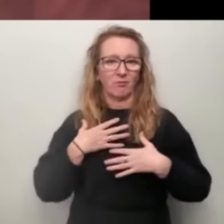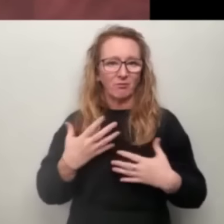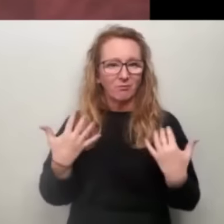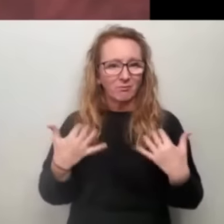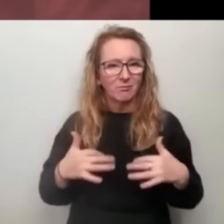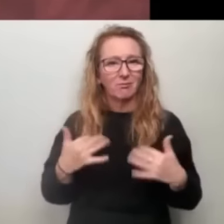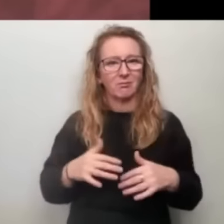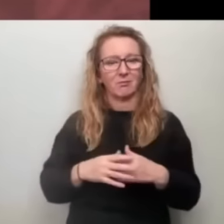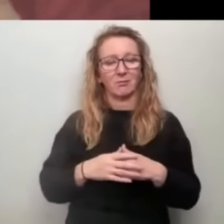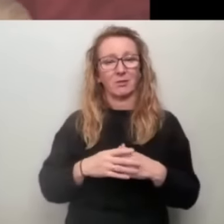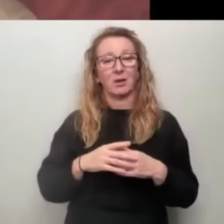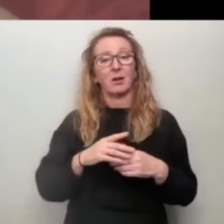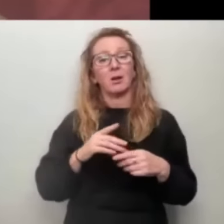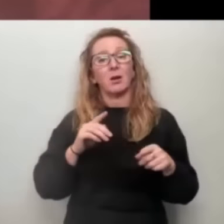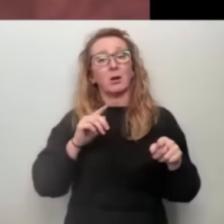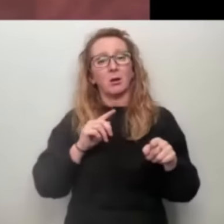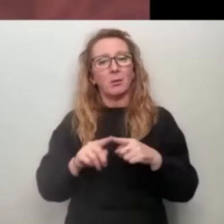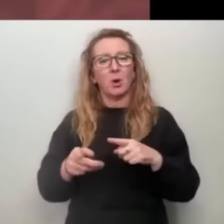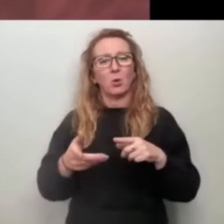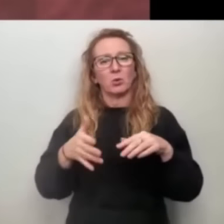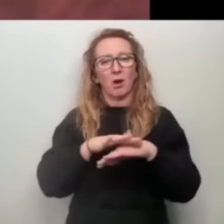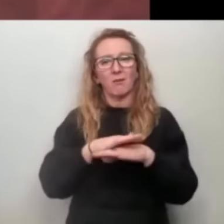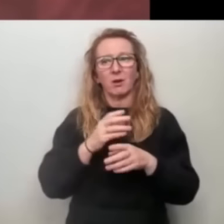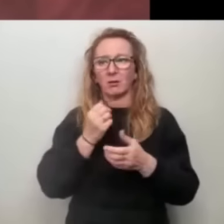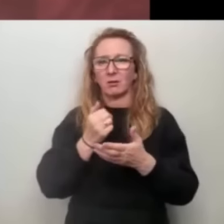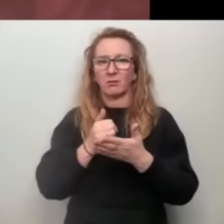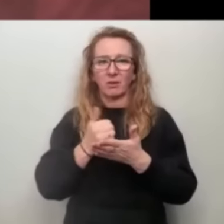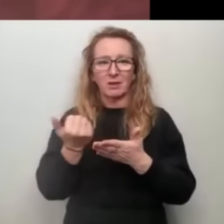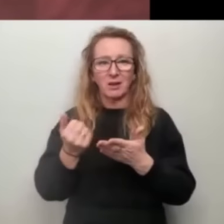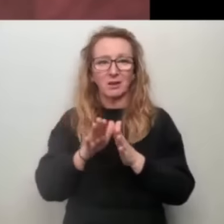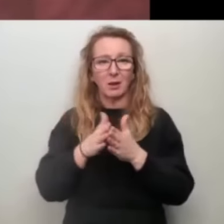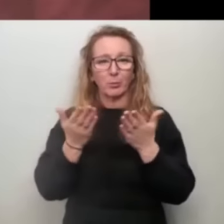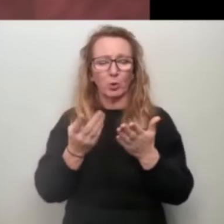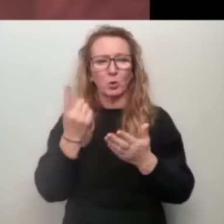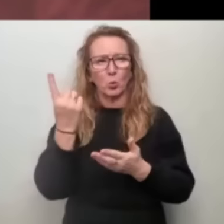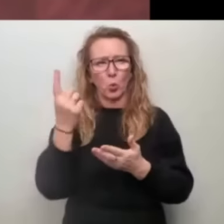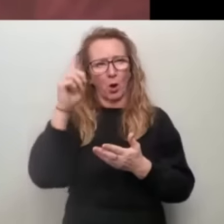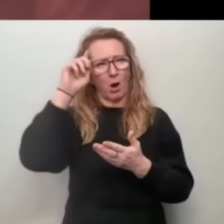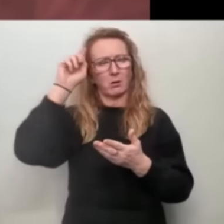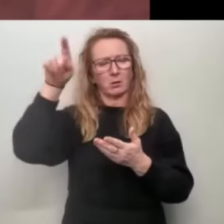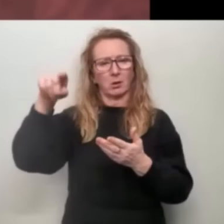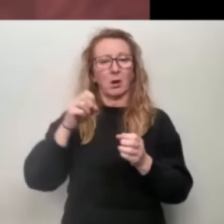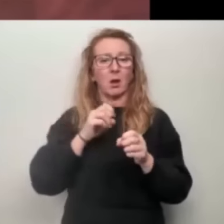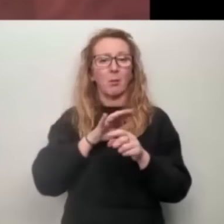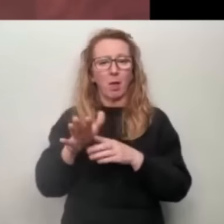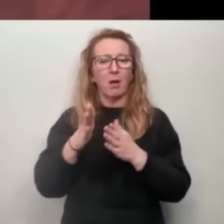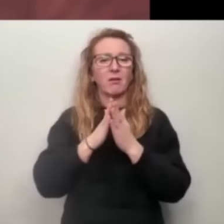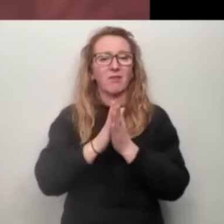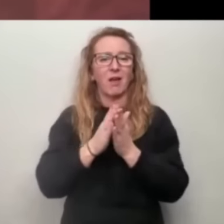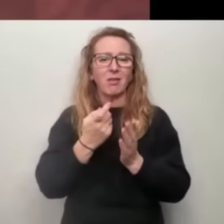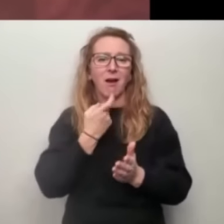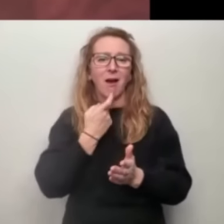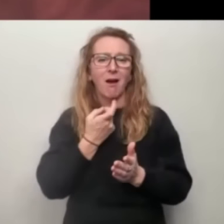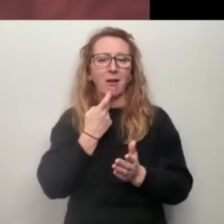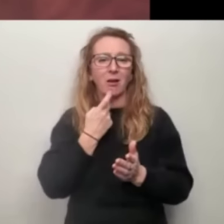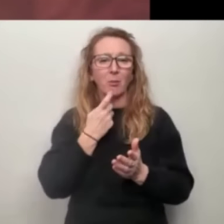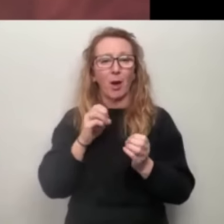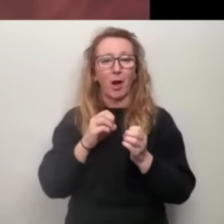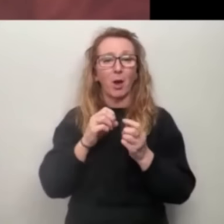Much of it's covered in a number of fantastic books. Reminded of one immediately, "Blood, Faith and Iron" by Paul Belford, which I draw on